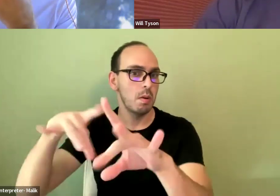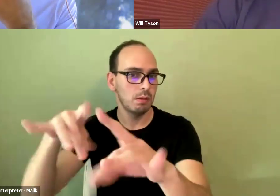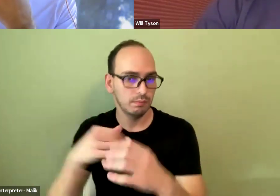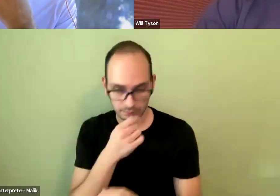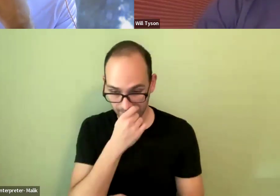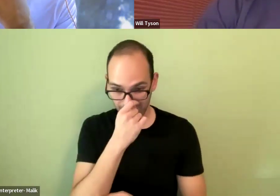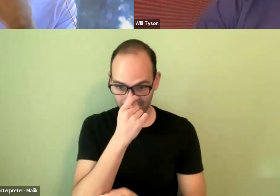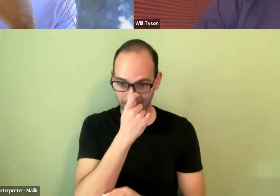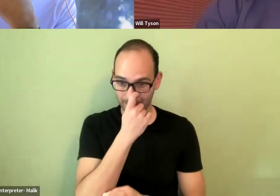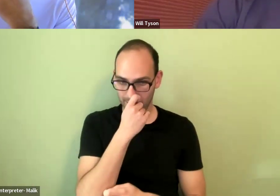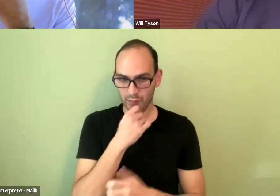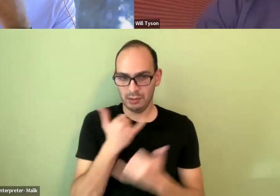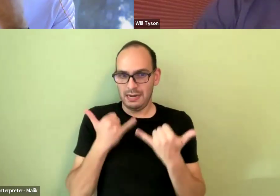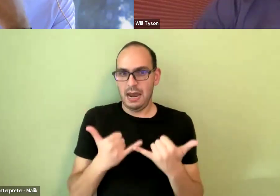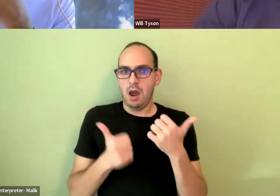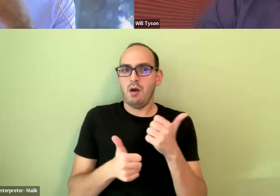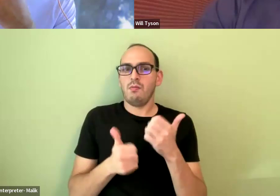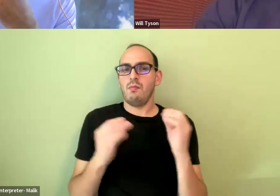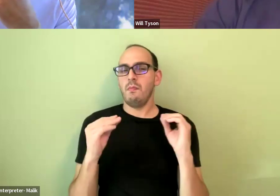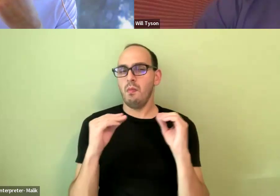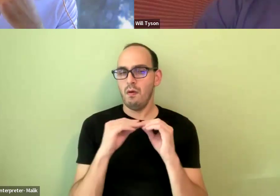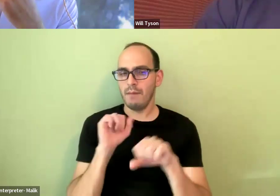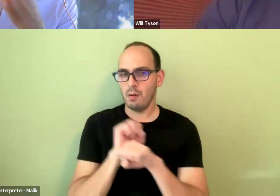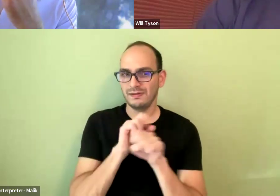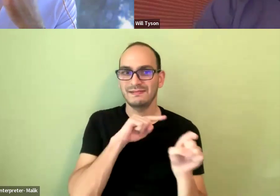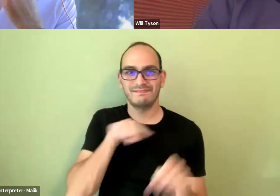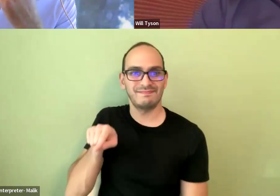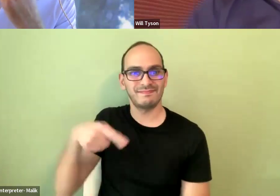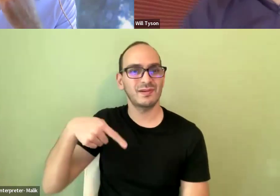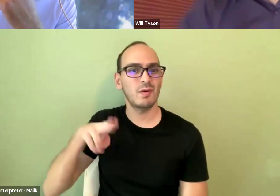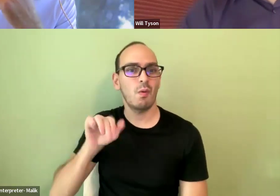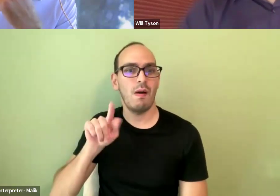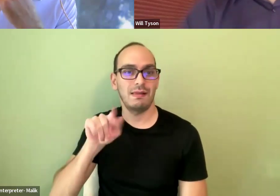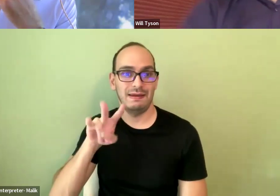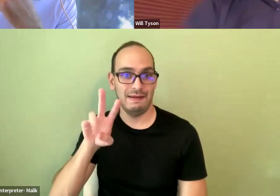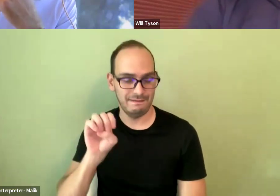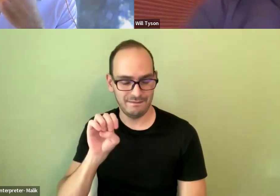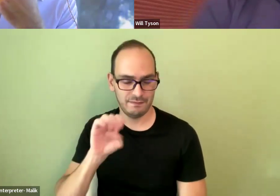Move my work now is qualitative then when I first started out.